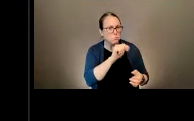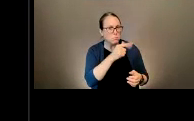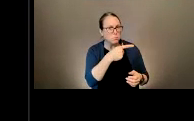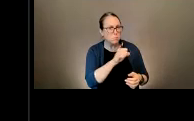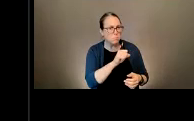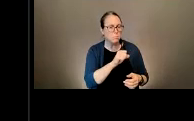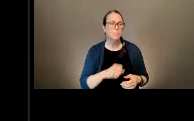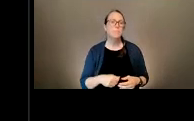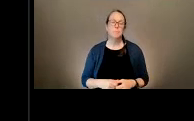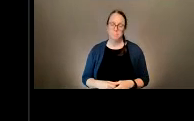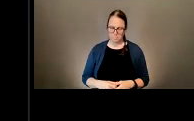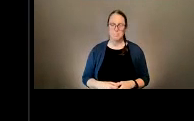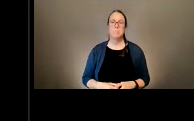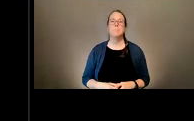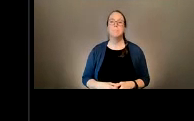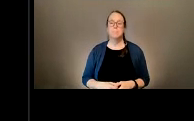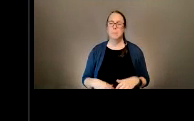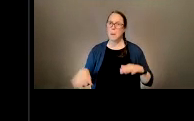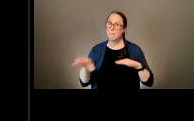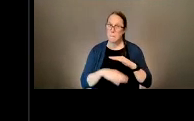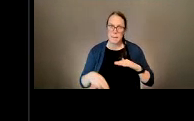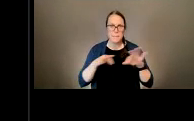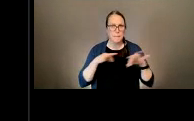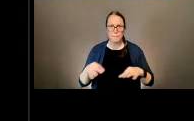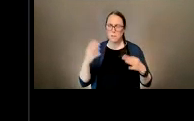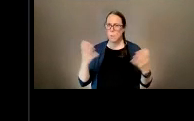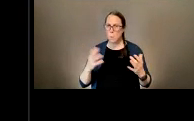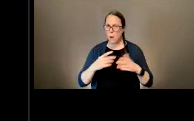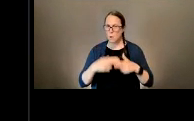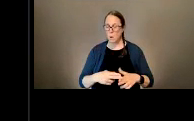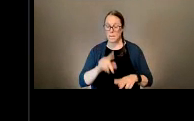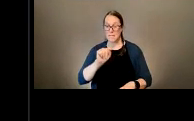So the most basic definition of a tag is computer code,